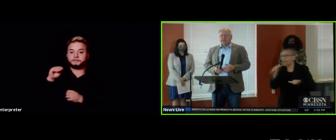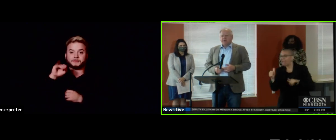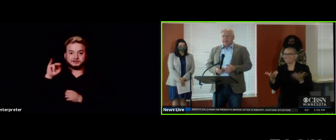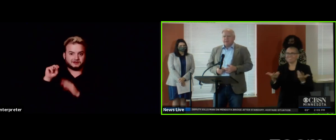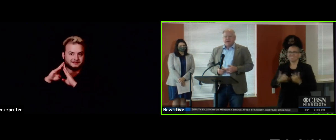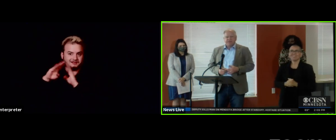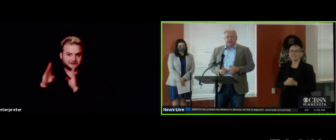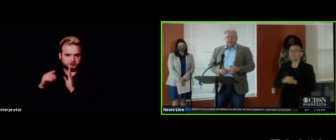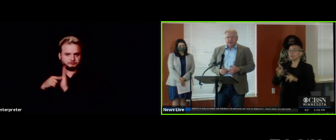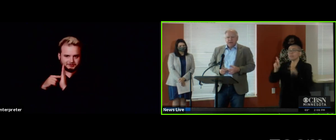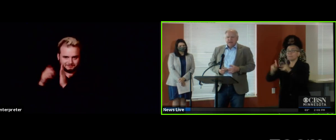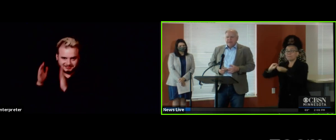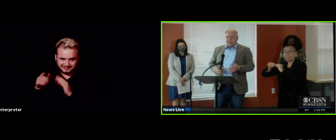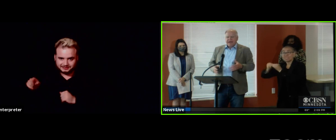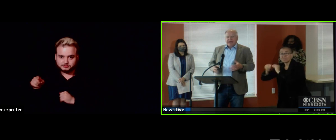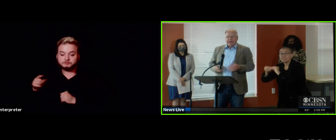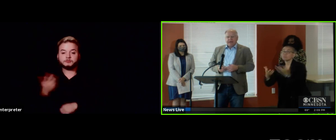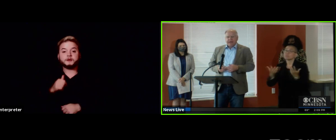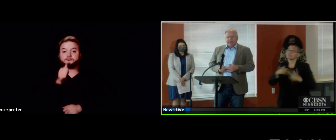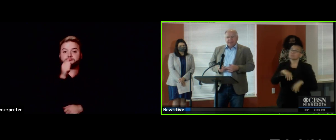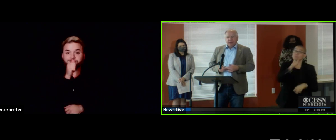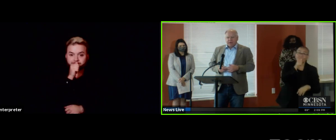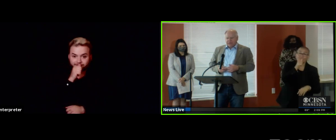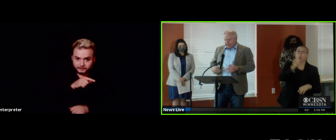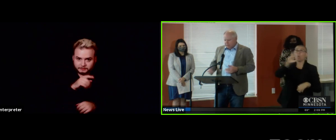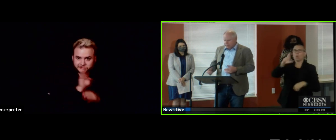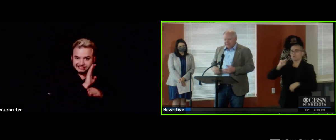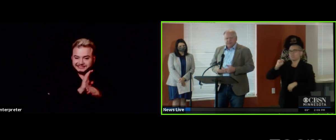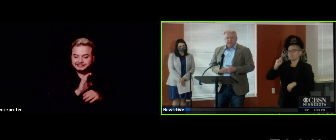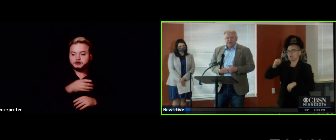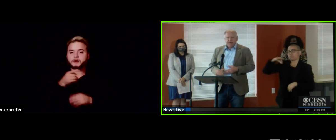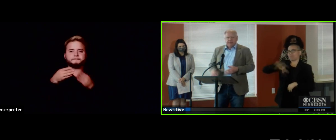in the nonprofit sector, that make housing a priority and with that someone who's championed